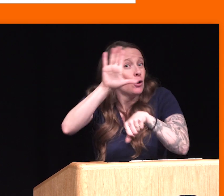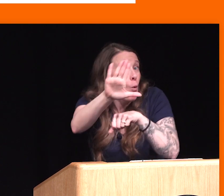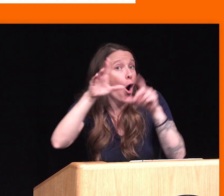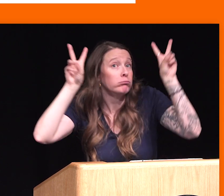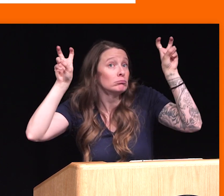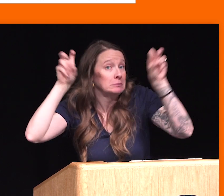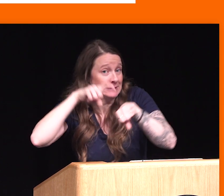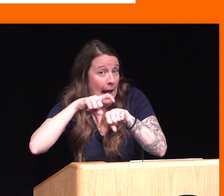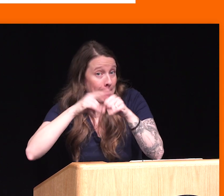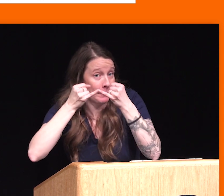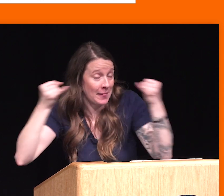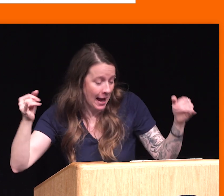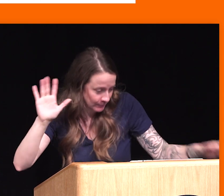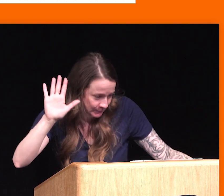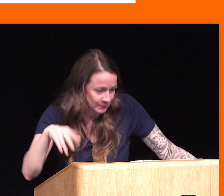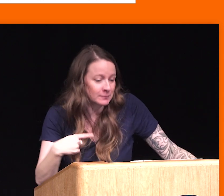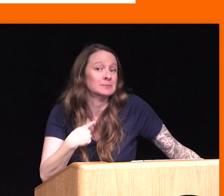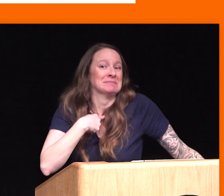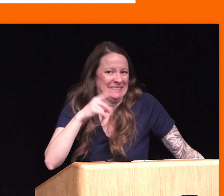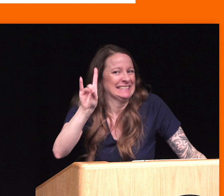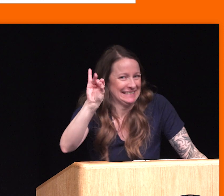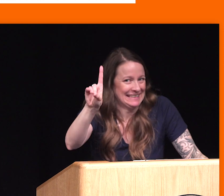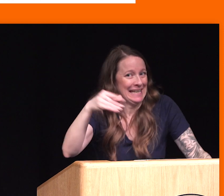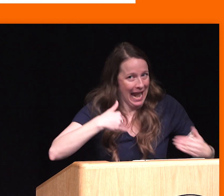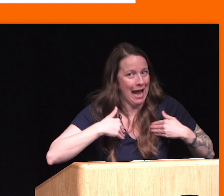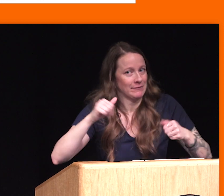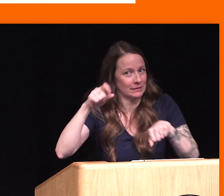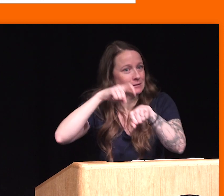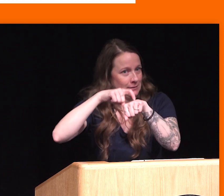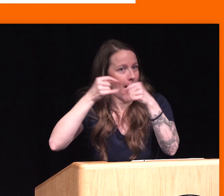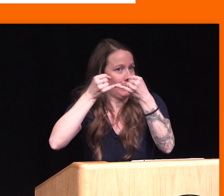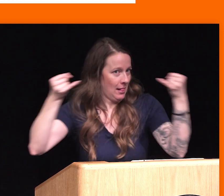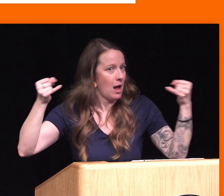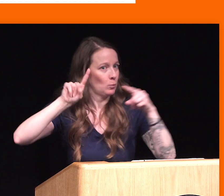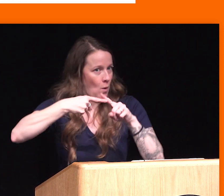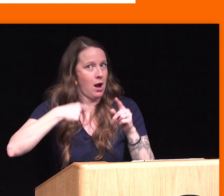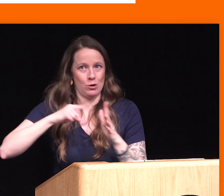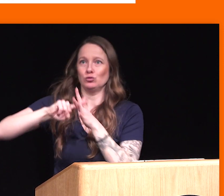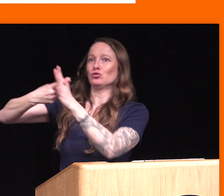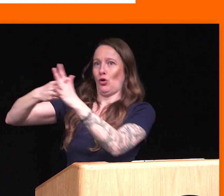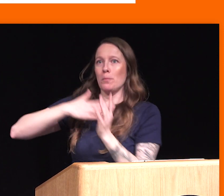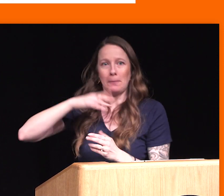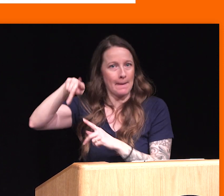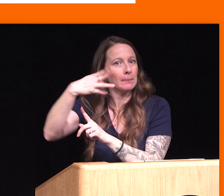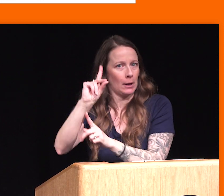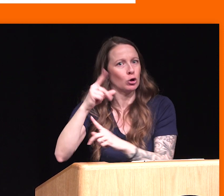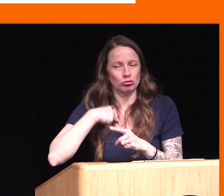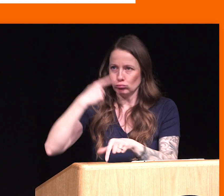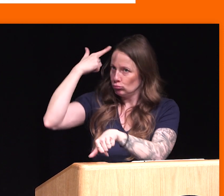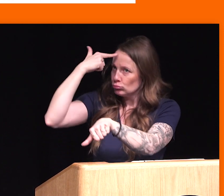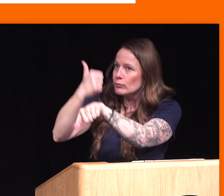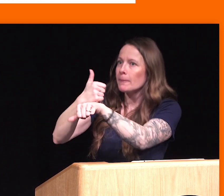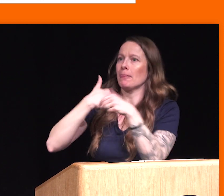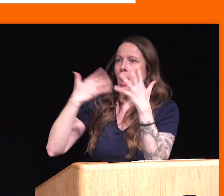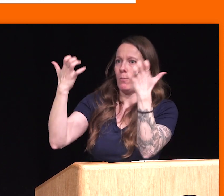you would want to do for your dissertation, too, and think about the timeline. I did have a timeline in mind when I started my PhD program.